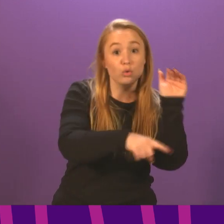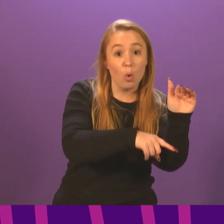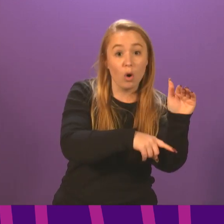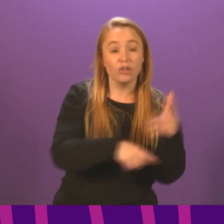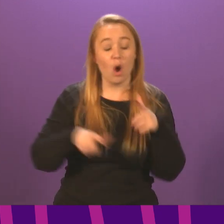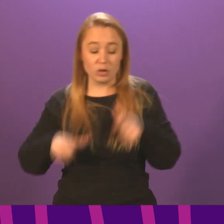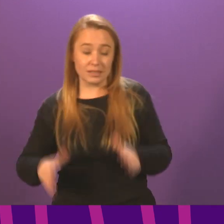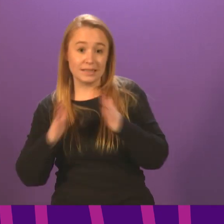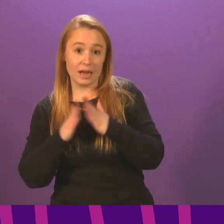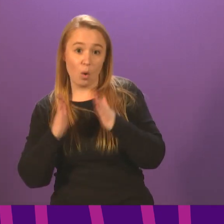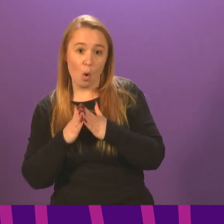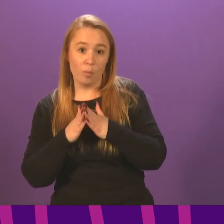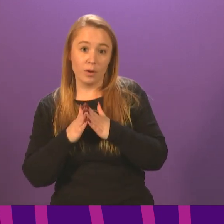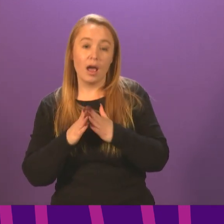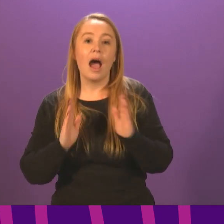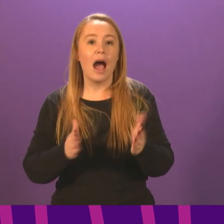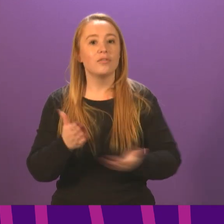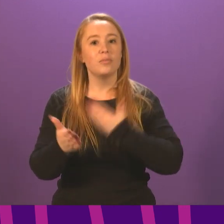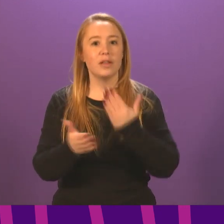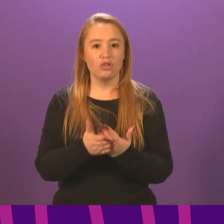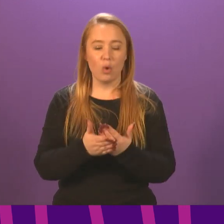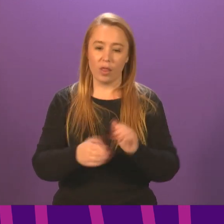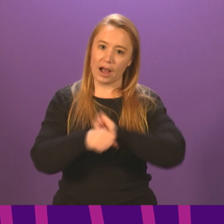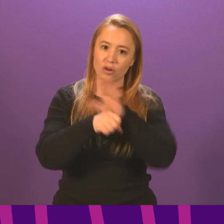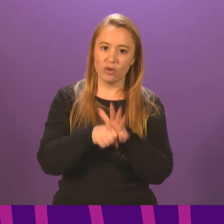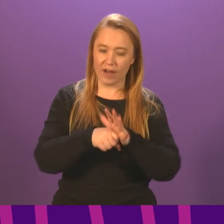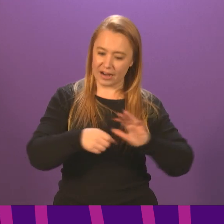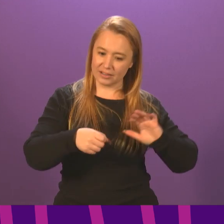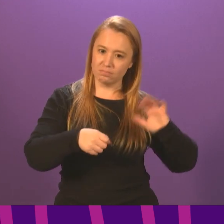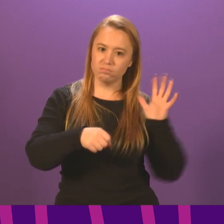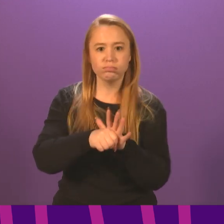However, we need to ensure that we are not giving the virus chances to spread.